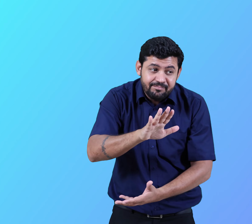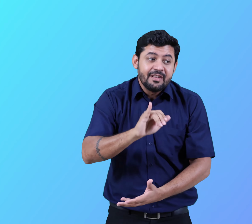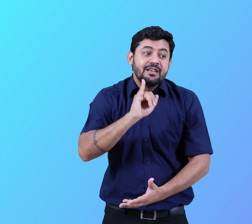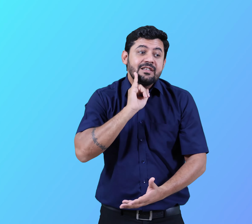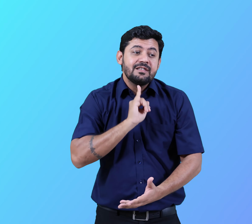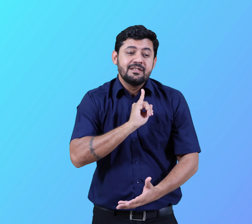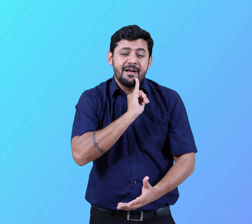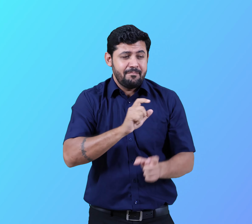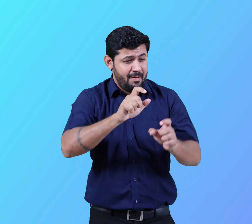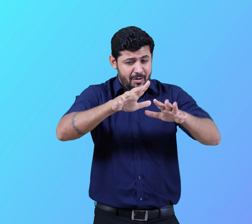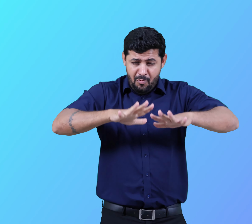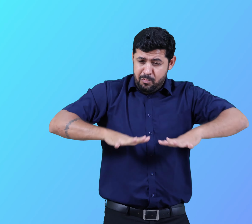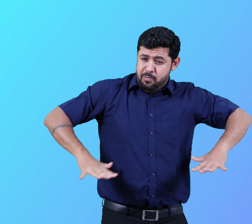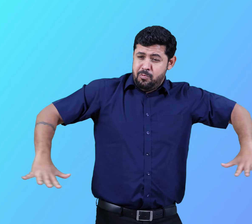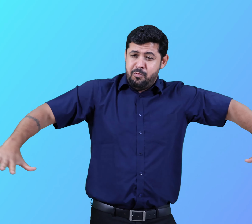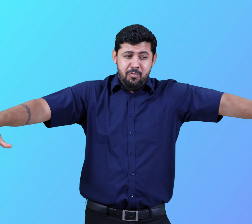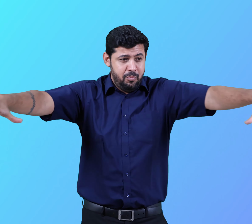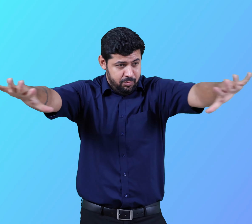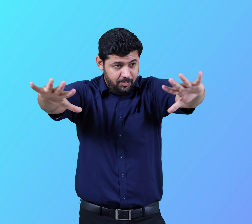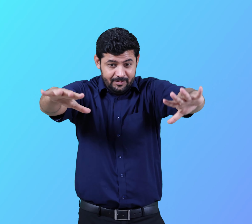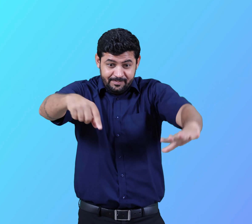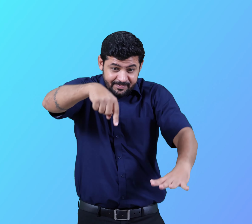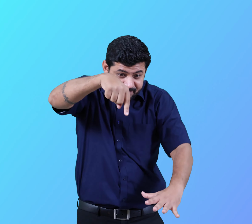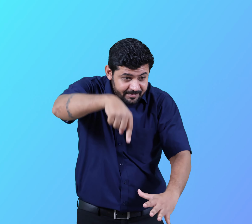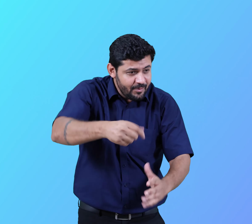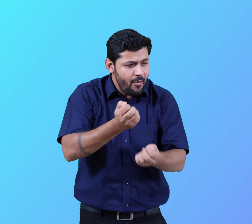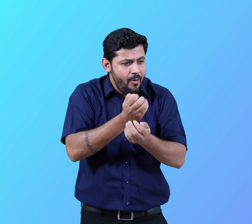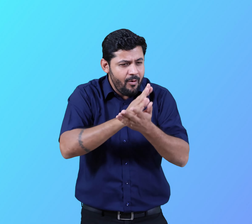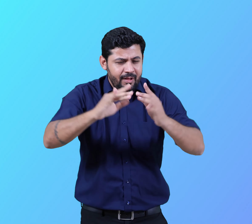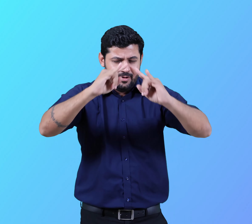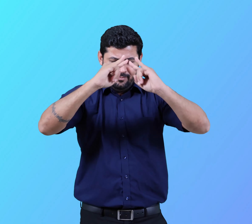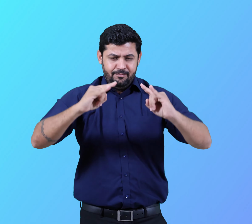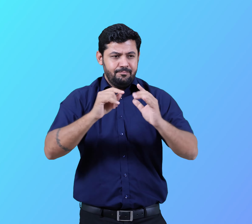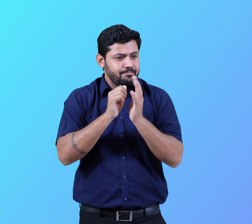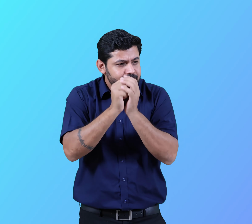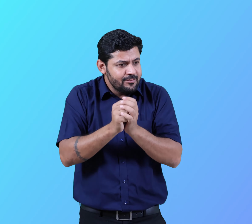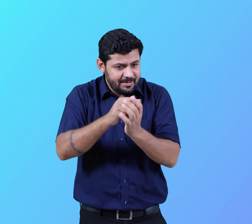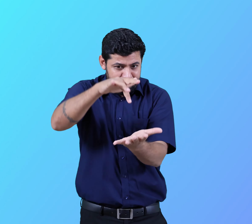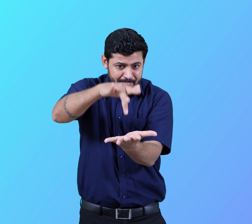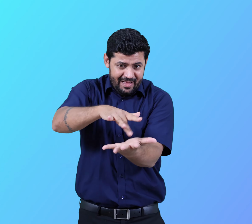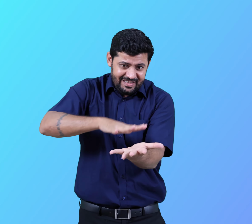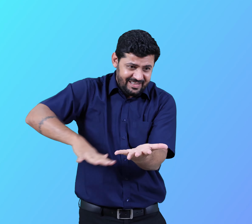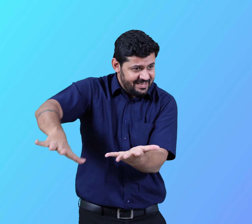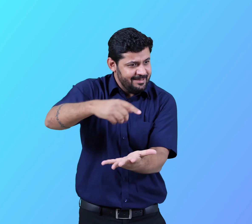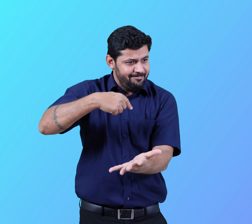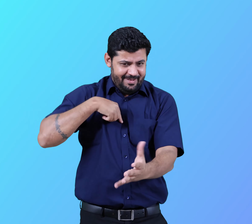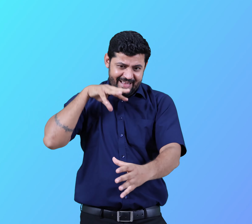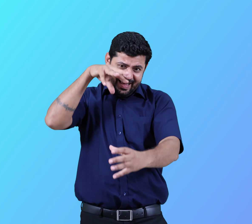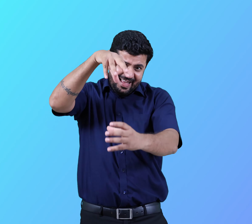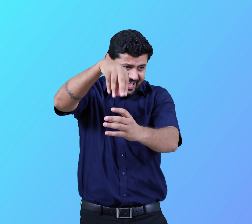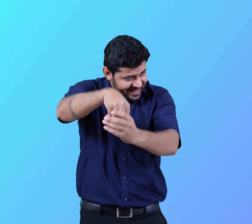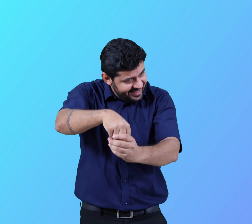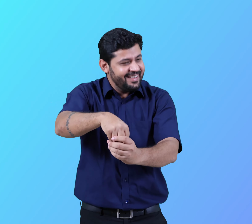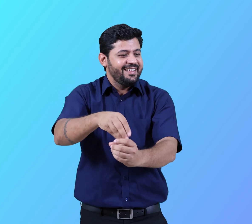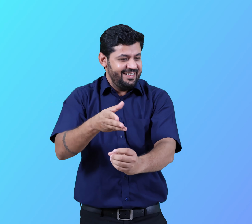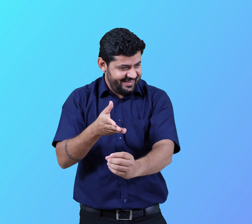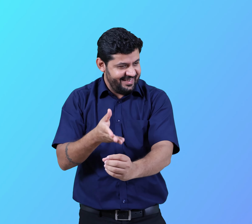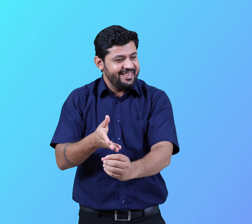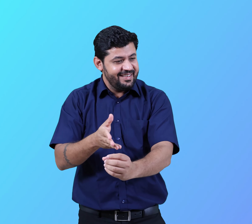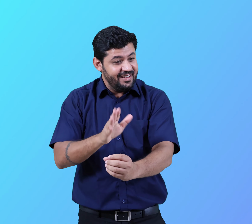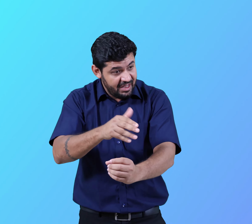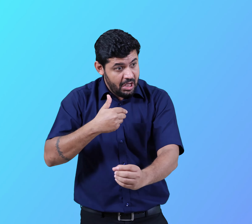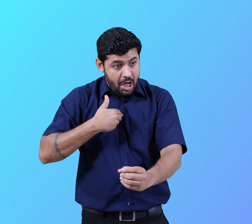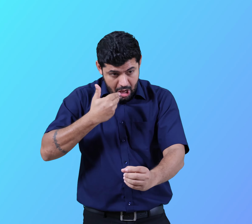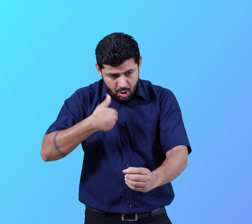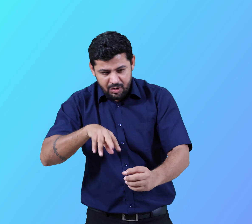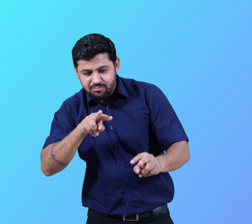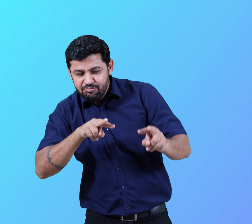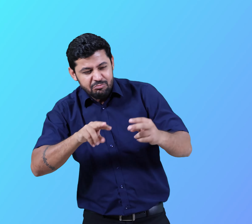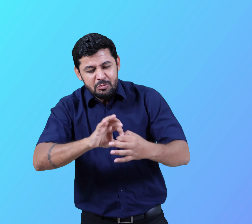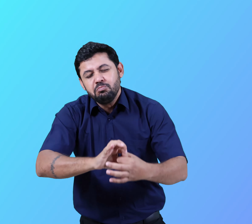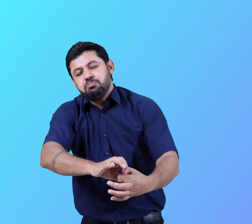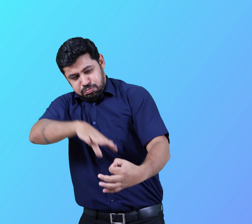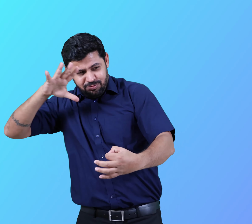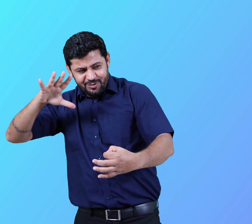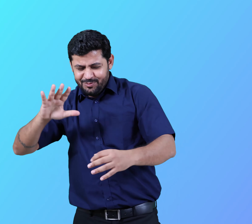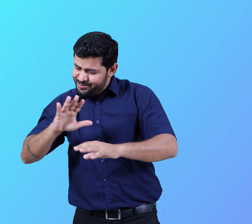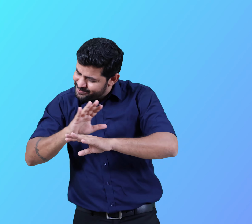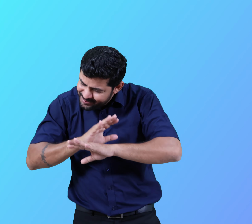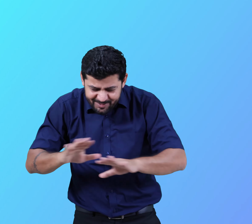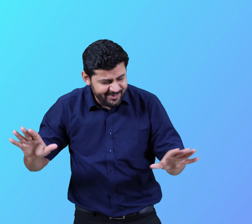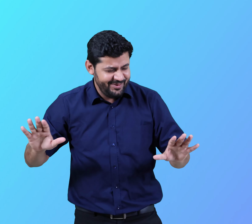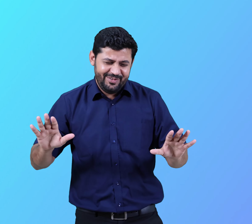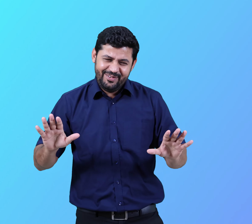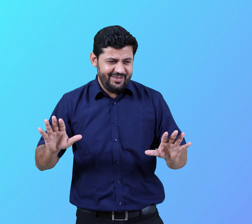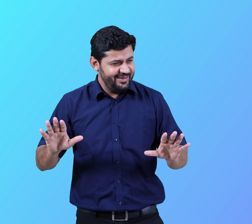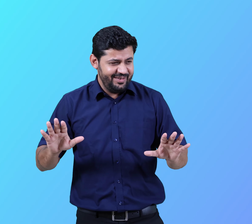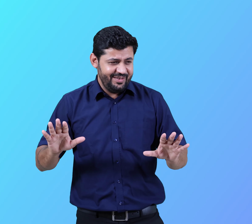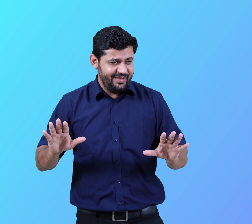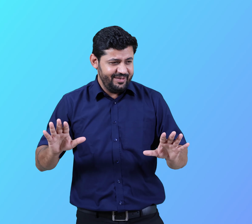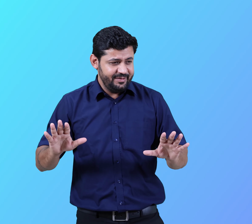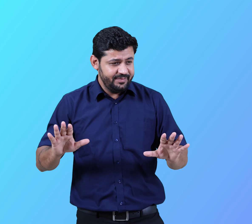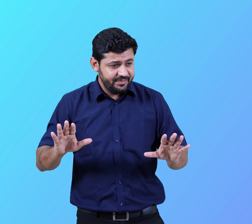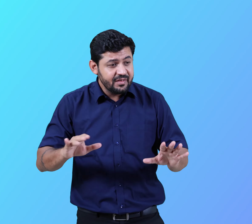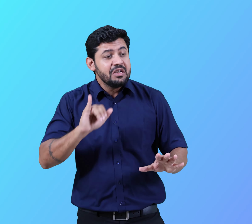Also, I will place my Holy Tent among you. I will not turn away from you.